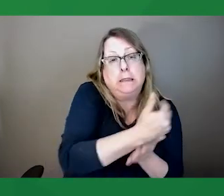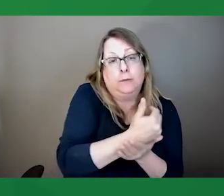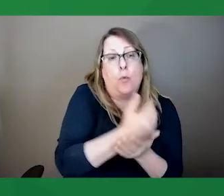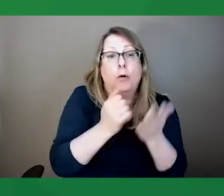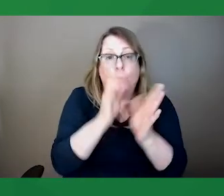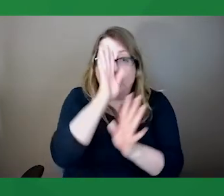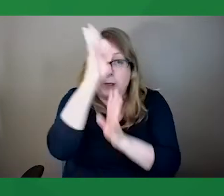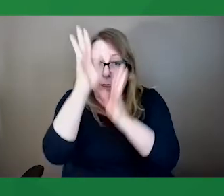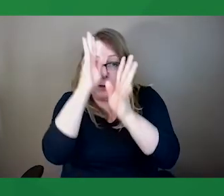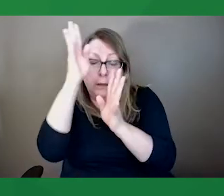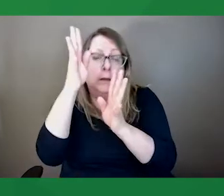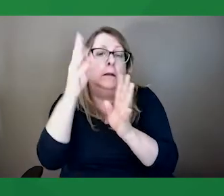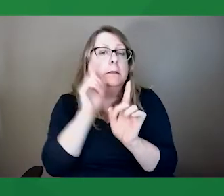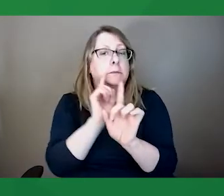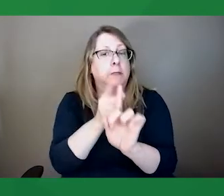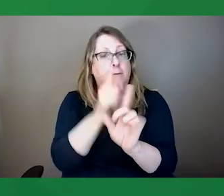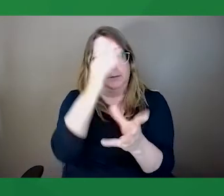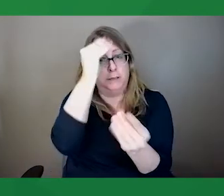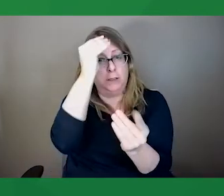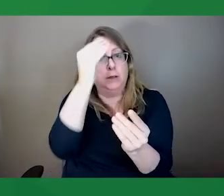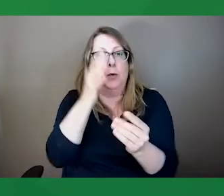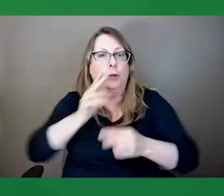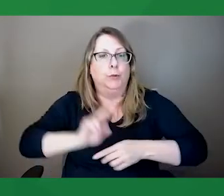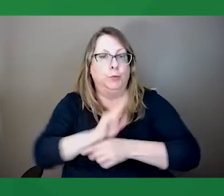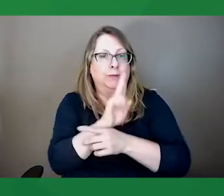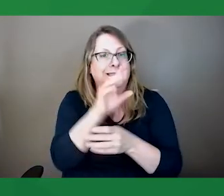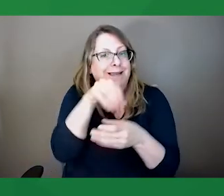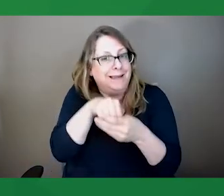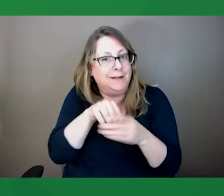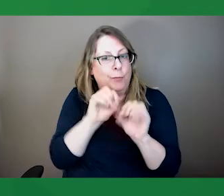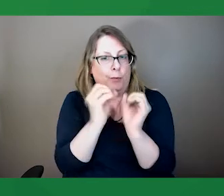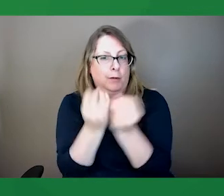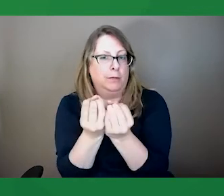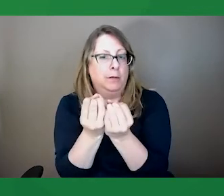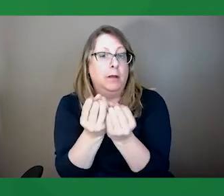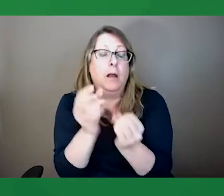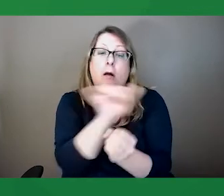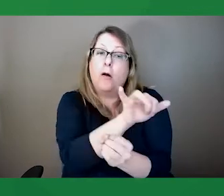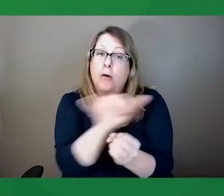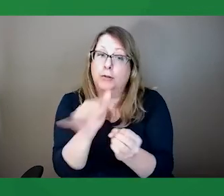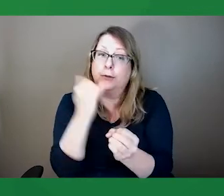that your team is going to utilize internally, as well as whenever they move and work